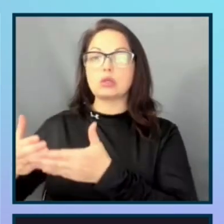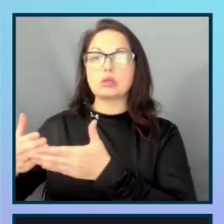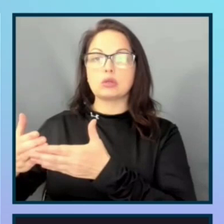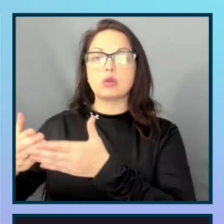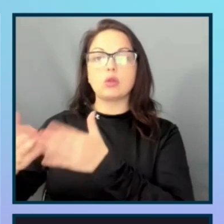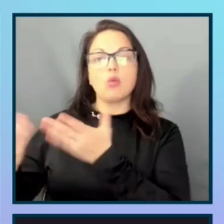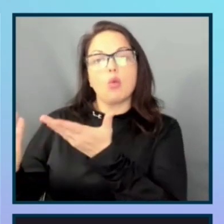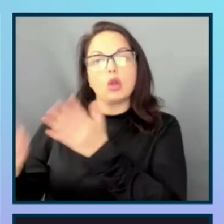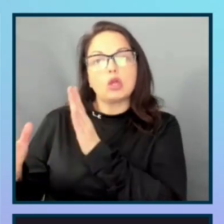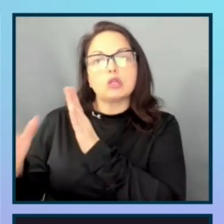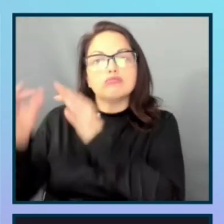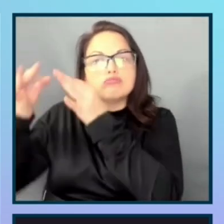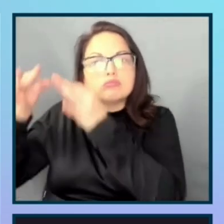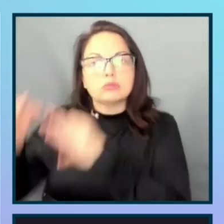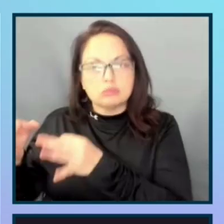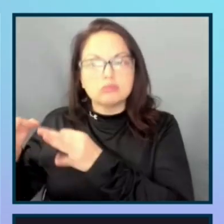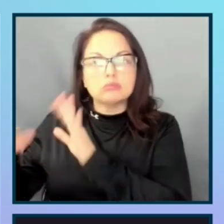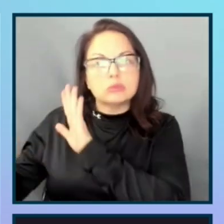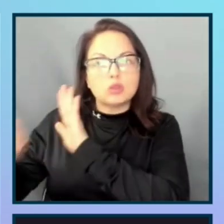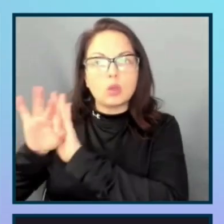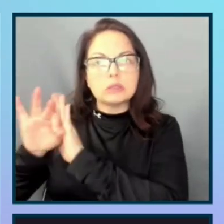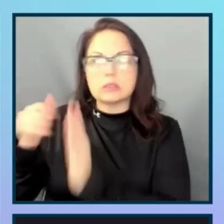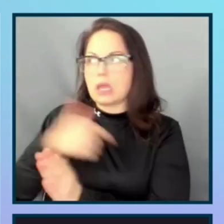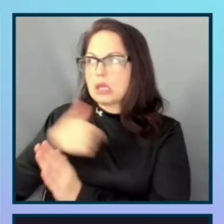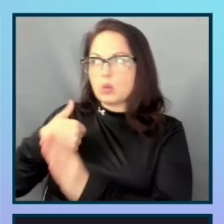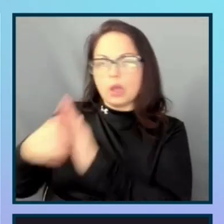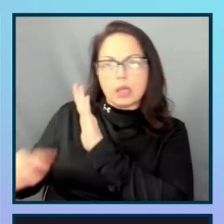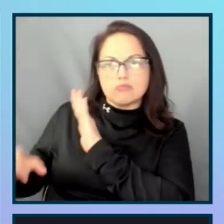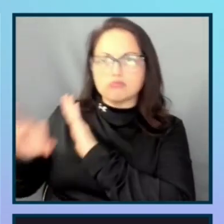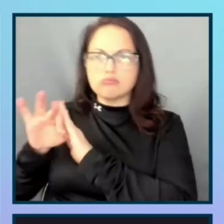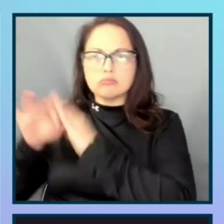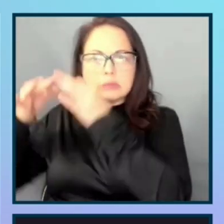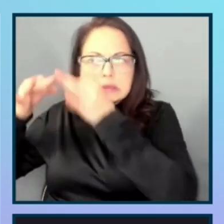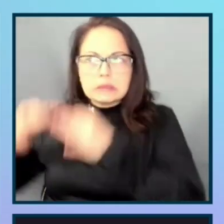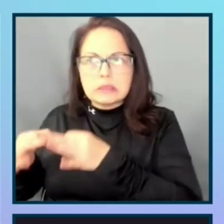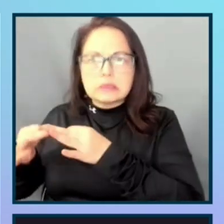and therefore we choose to exclude. And when we're thinking about it from a point of view